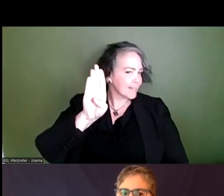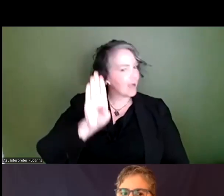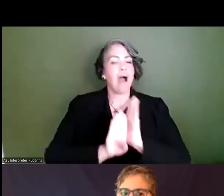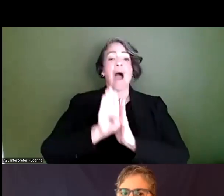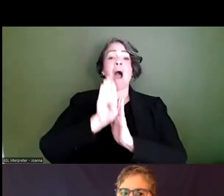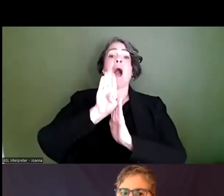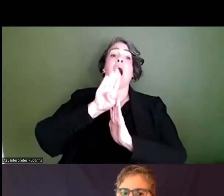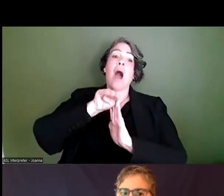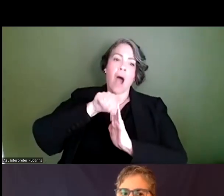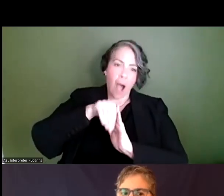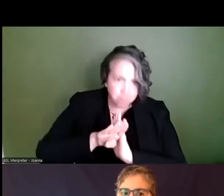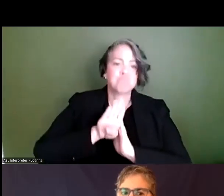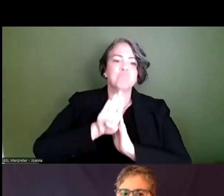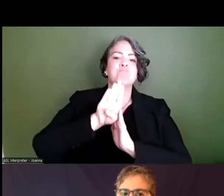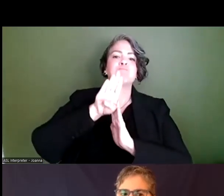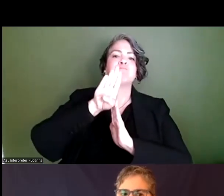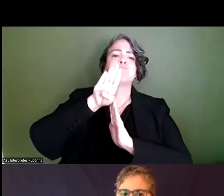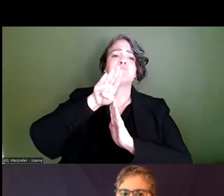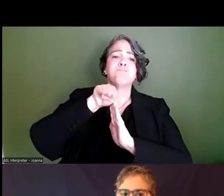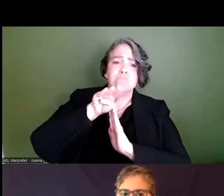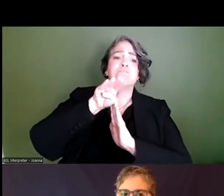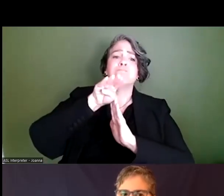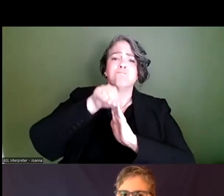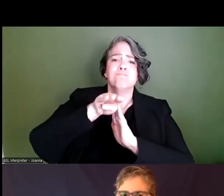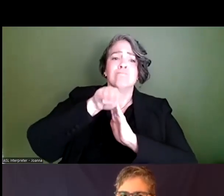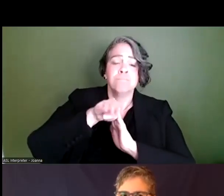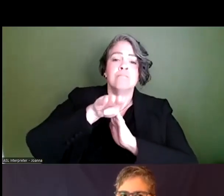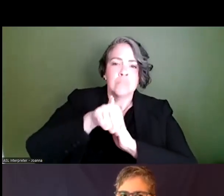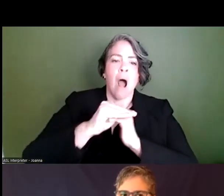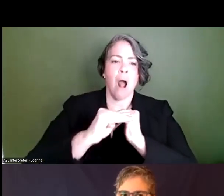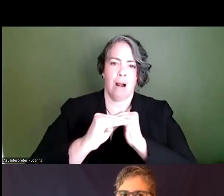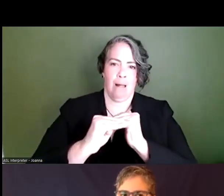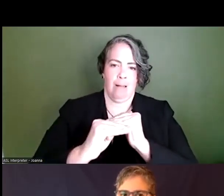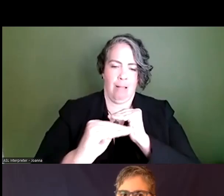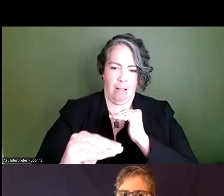Both training seeking to reframe people's experiences as learning experience and that